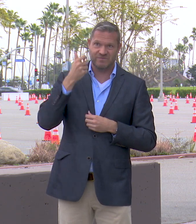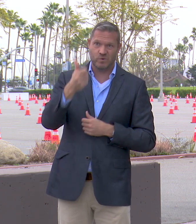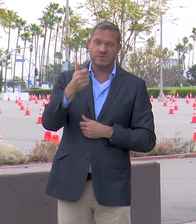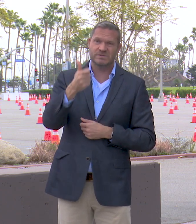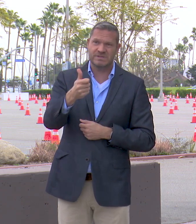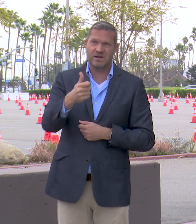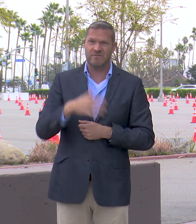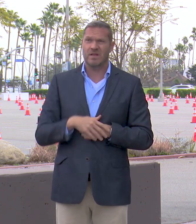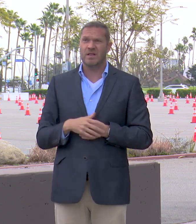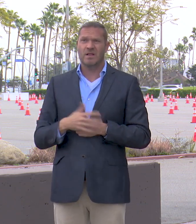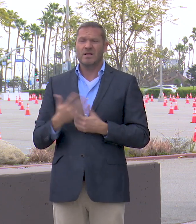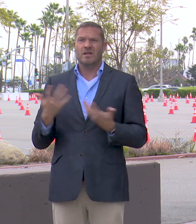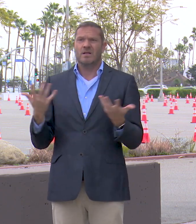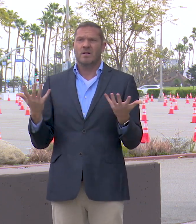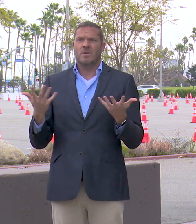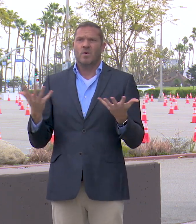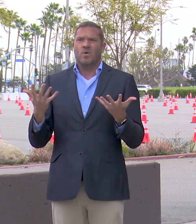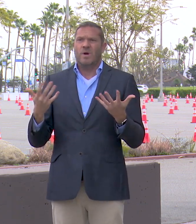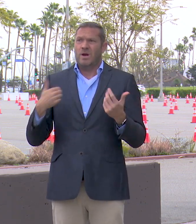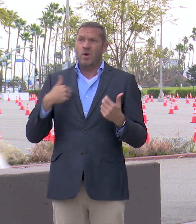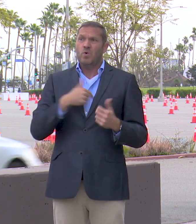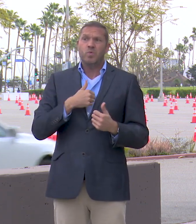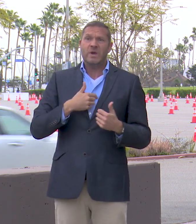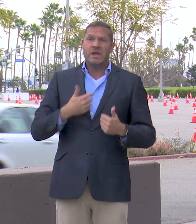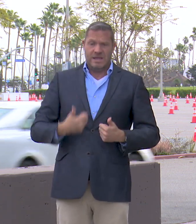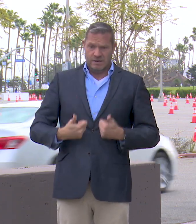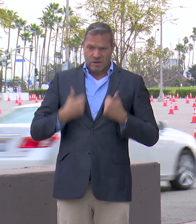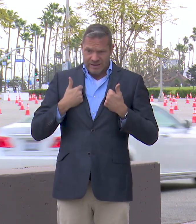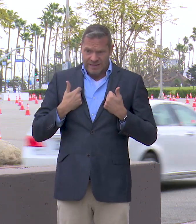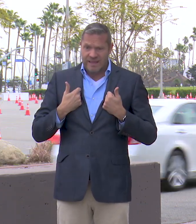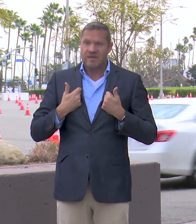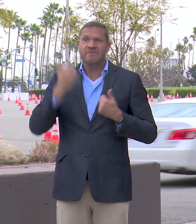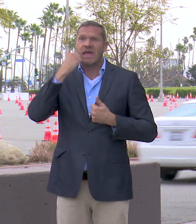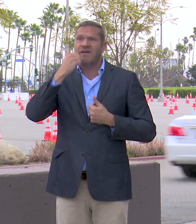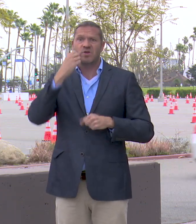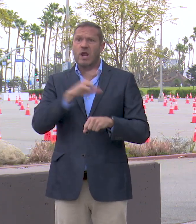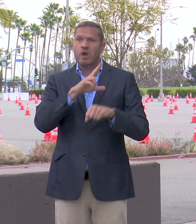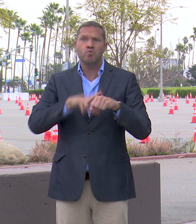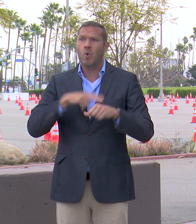are things many of us are living normal and productive lives with.